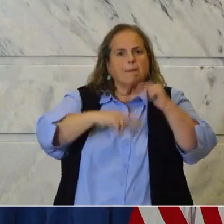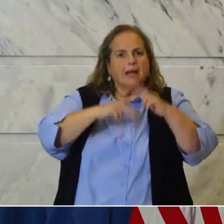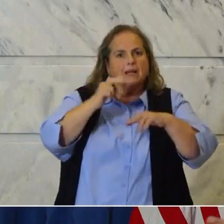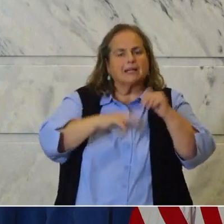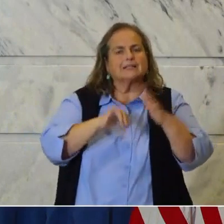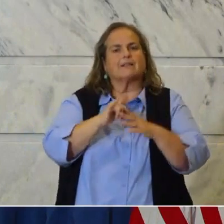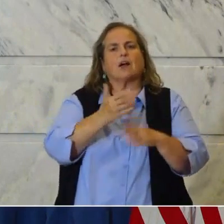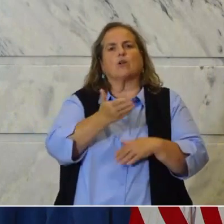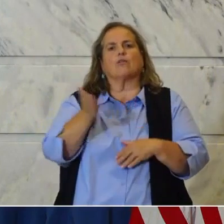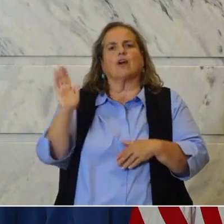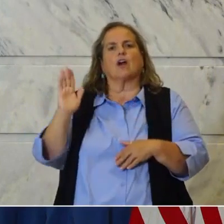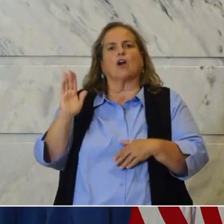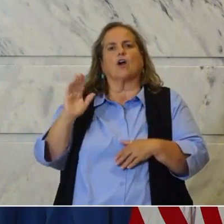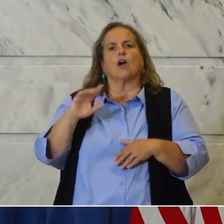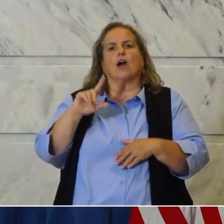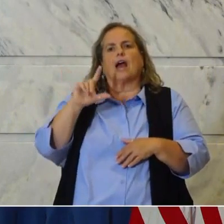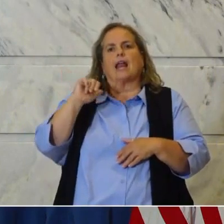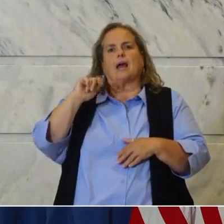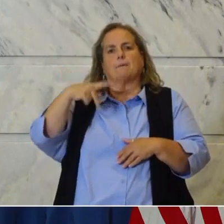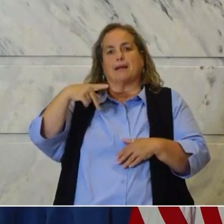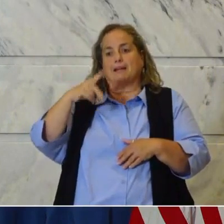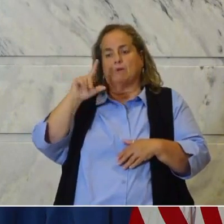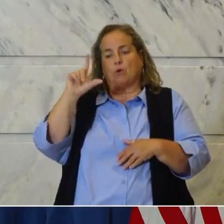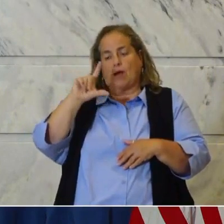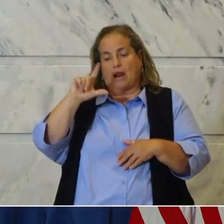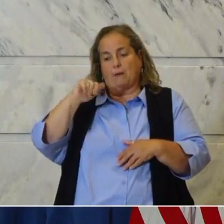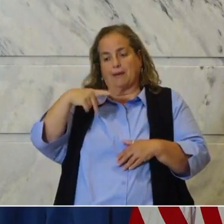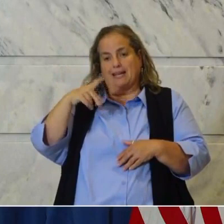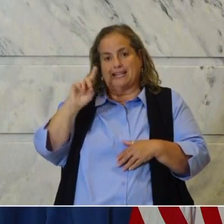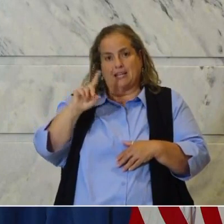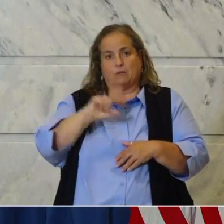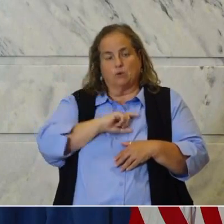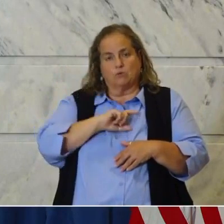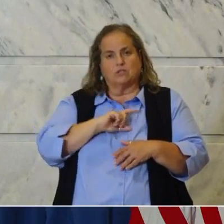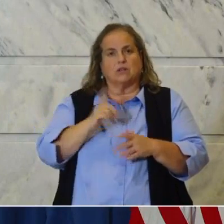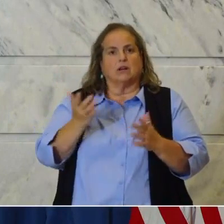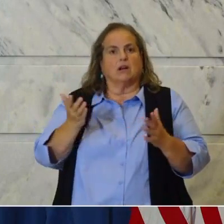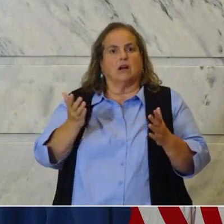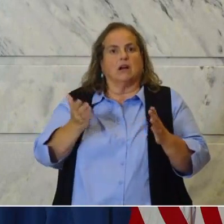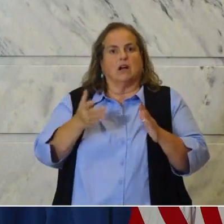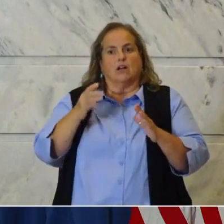that otherwise L NPD does. We would see future operations, if any, yet at